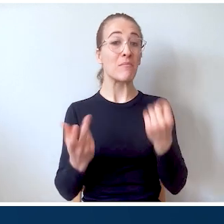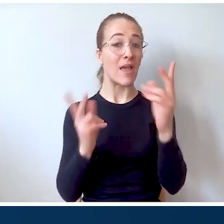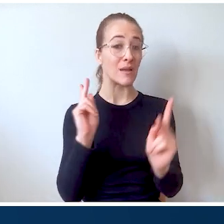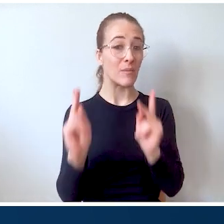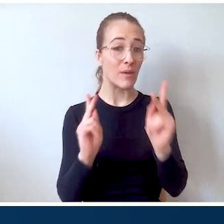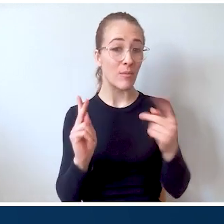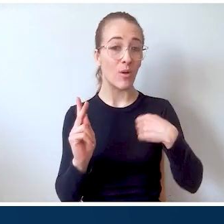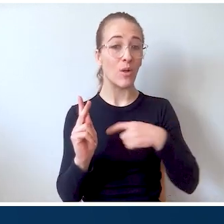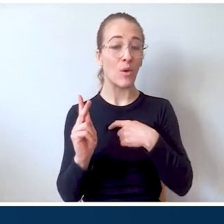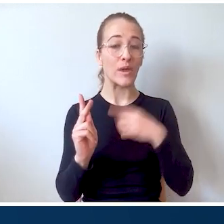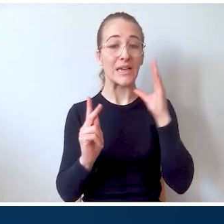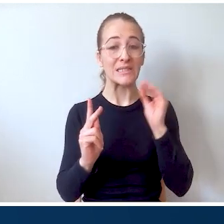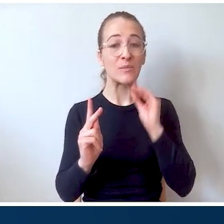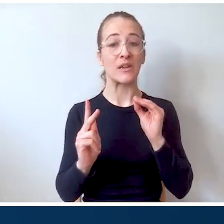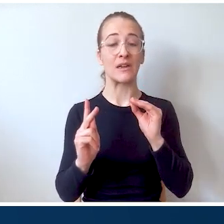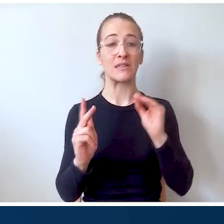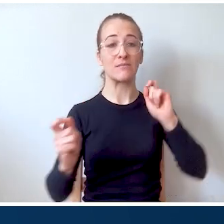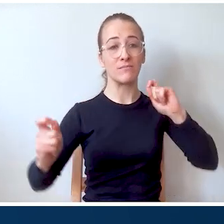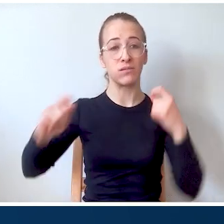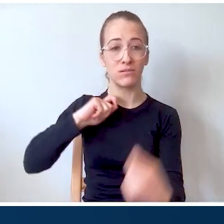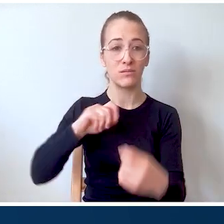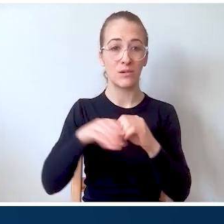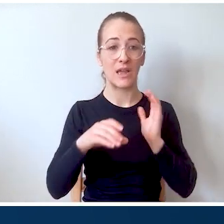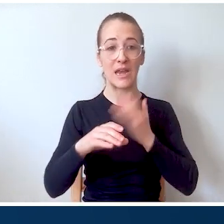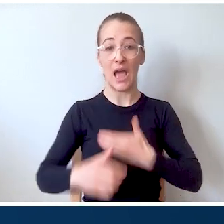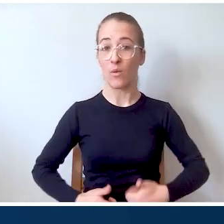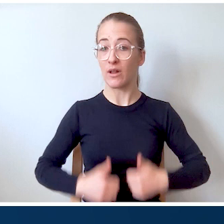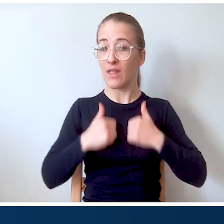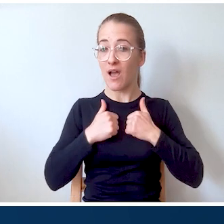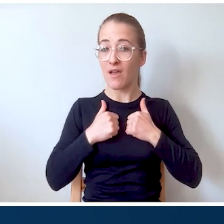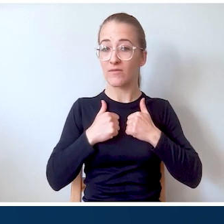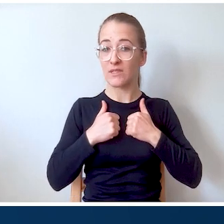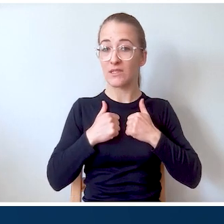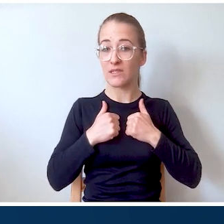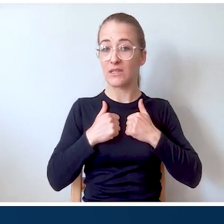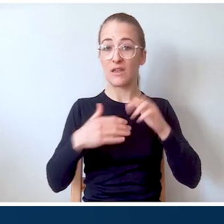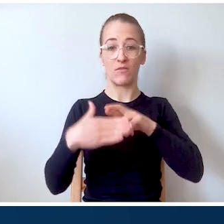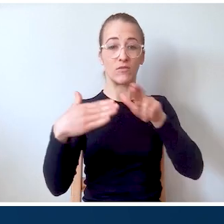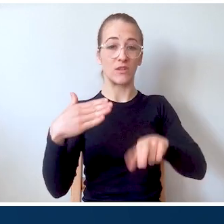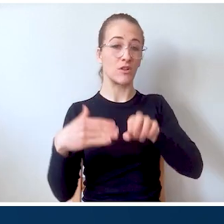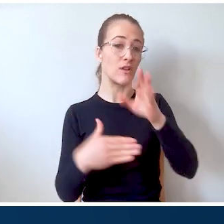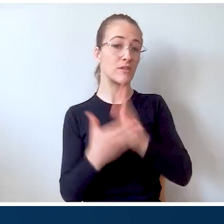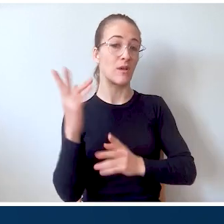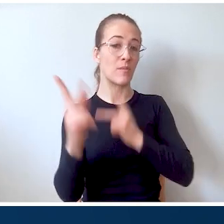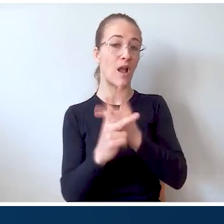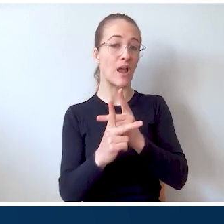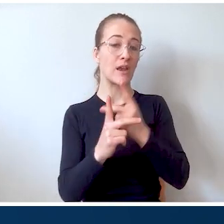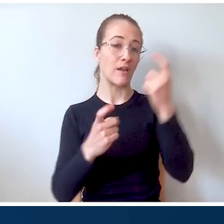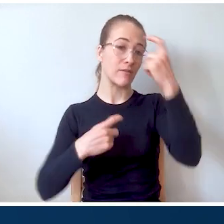when we undergo a tremendous transition in our lives, it's a result of some kind of traumatic experience.